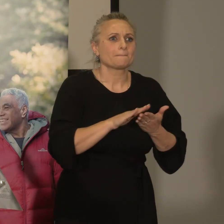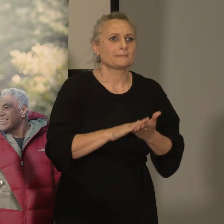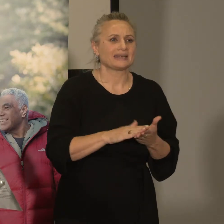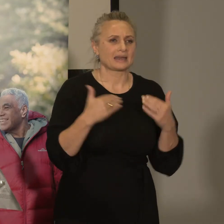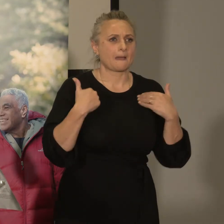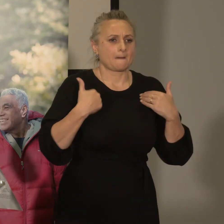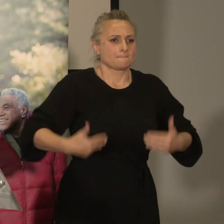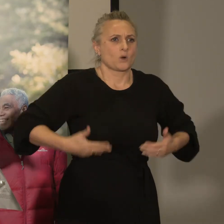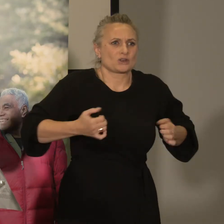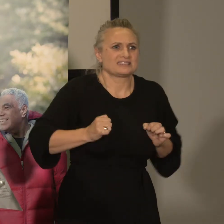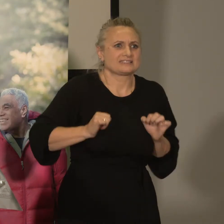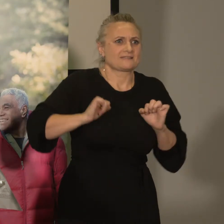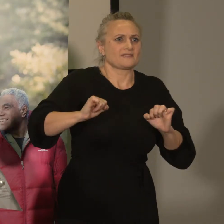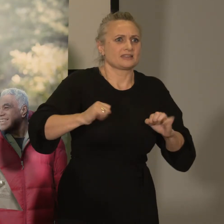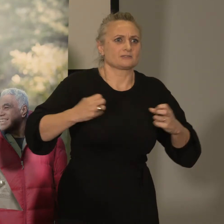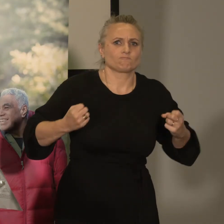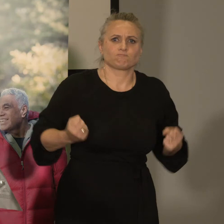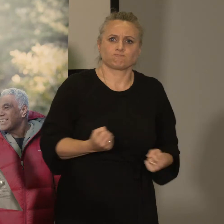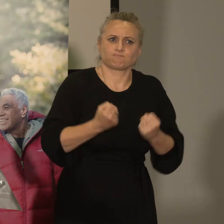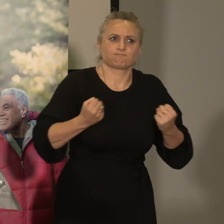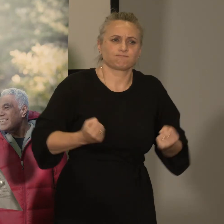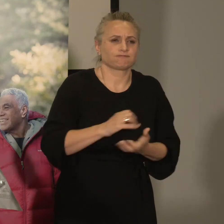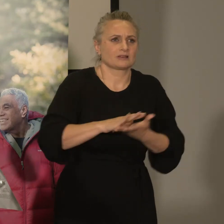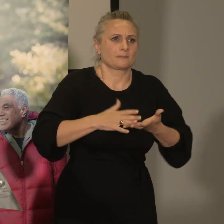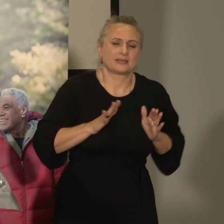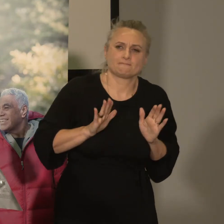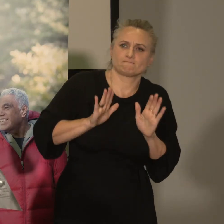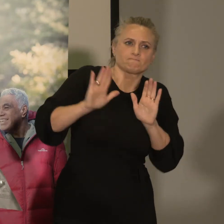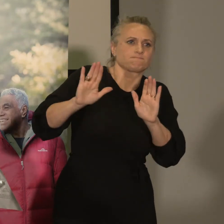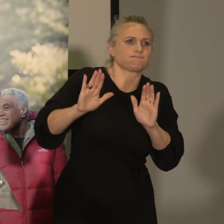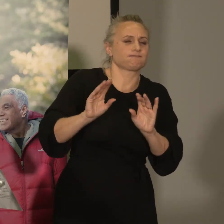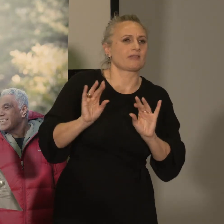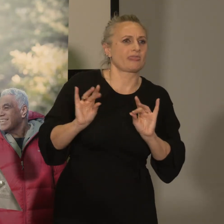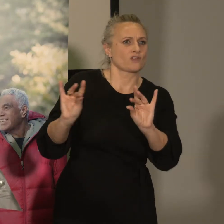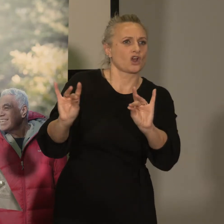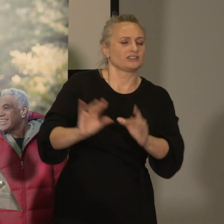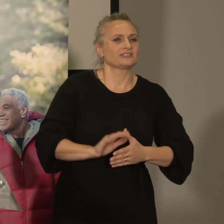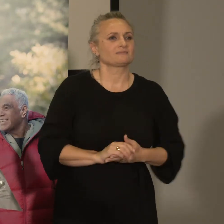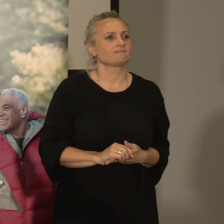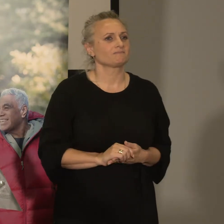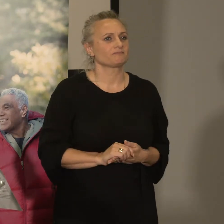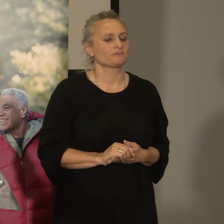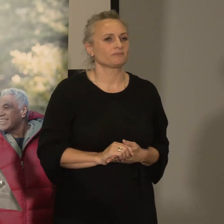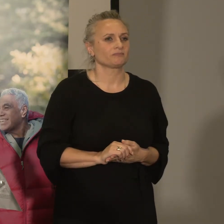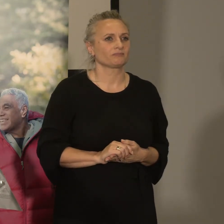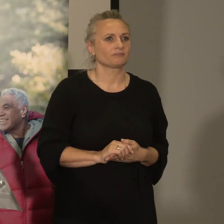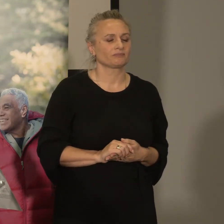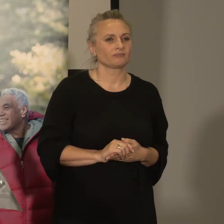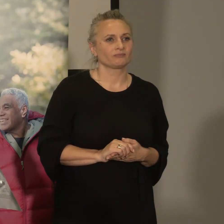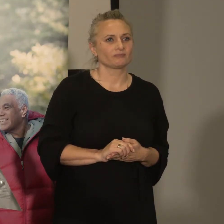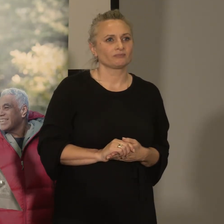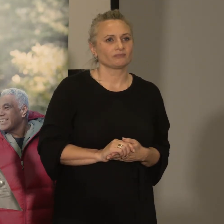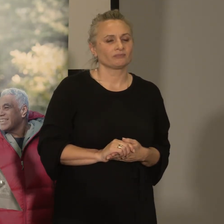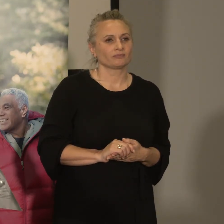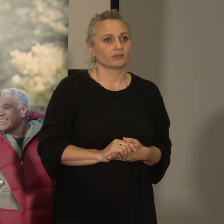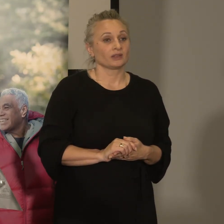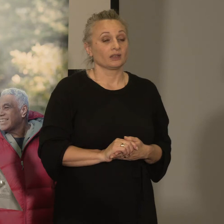improves that vital protection